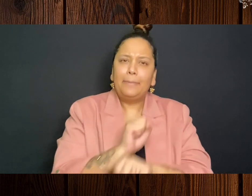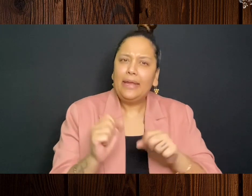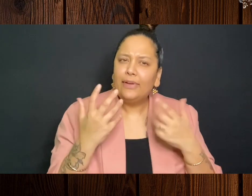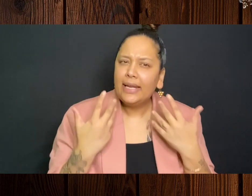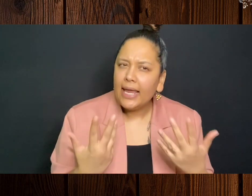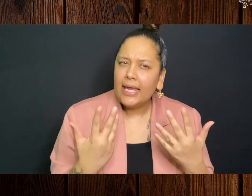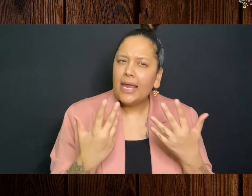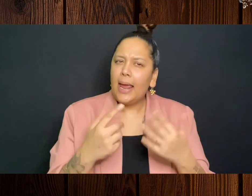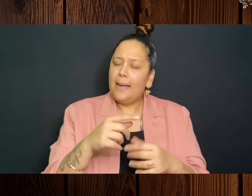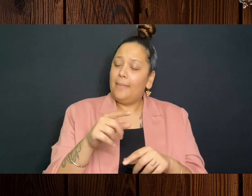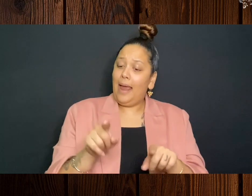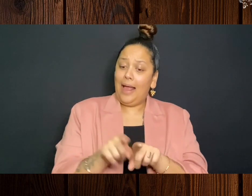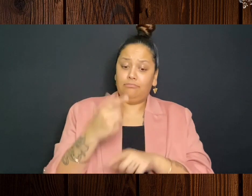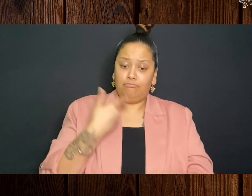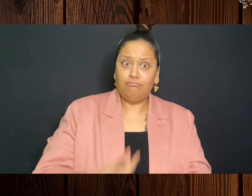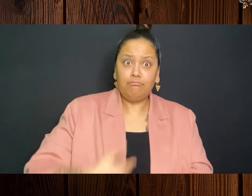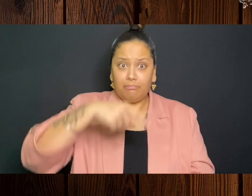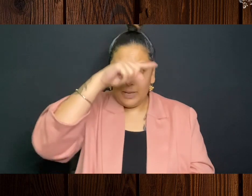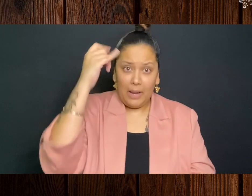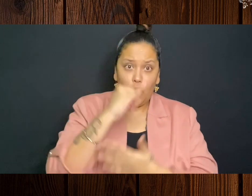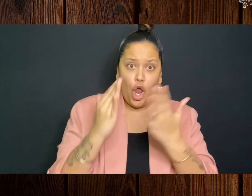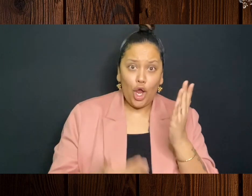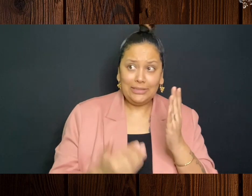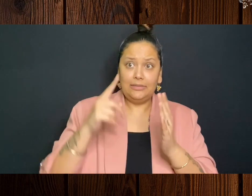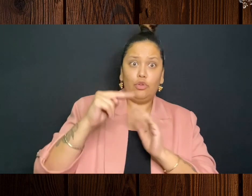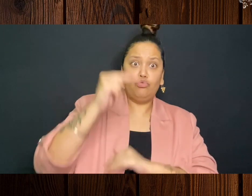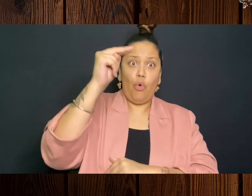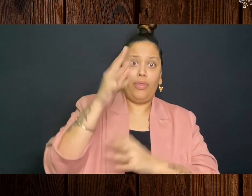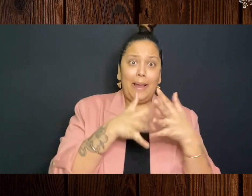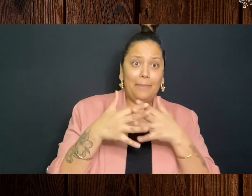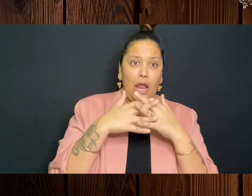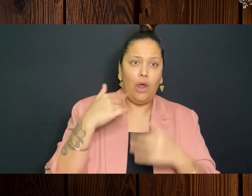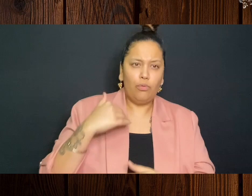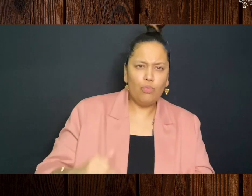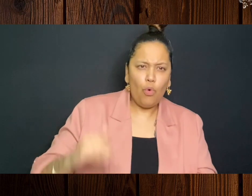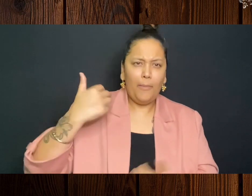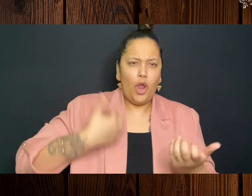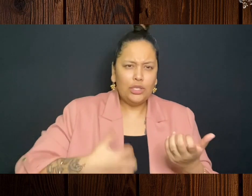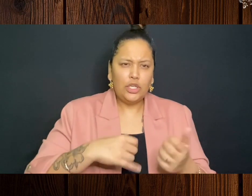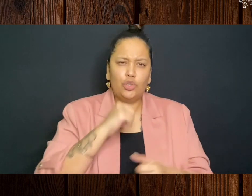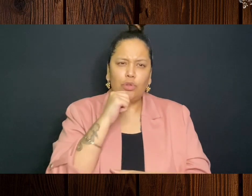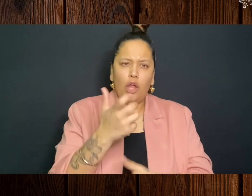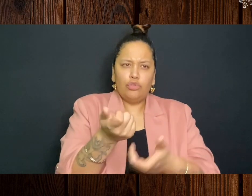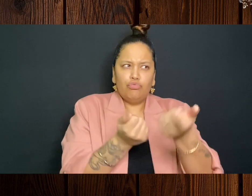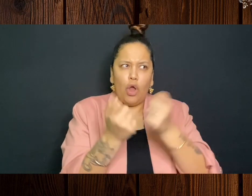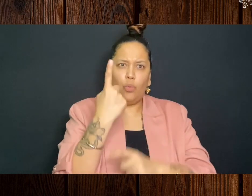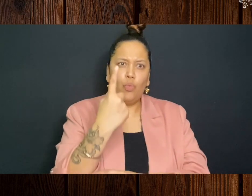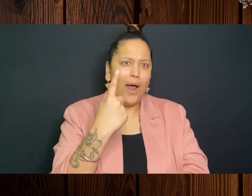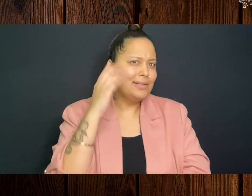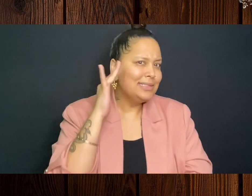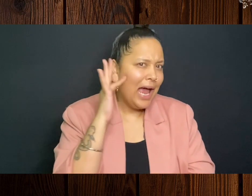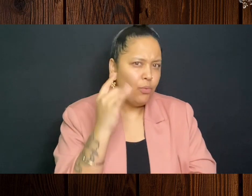being a Black artist in North America, with an acoustic guitar, you're not just drawing from one sound. Like, I grew up in